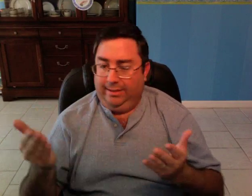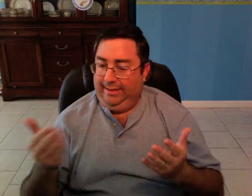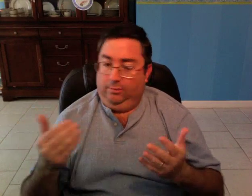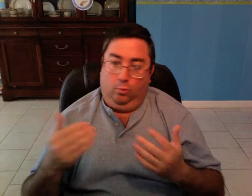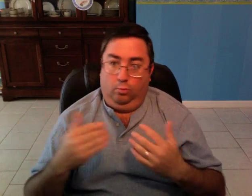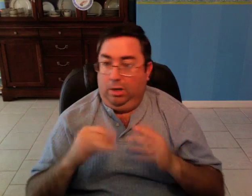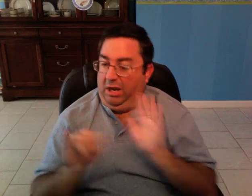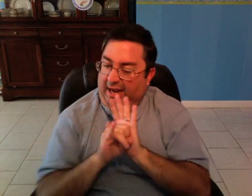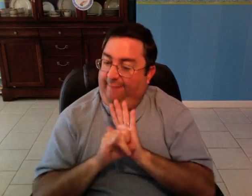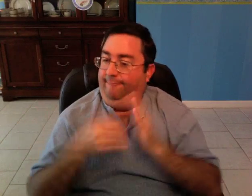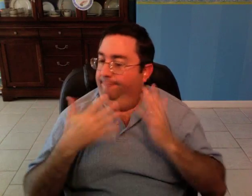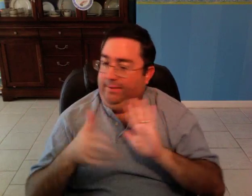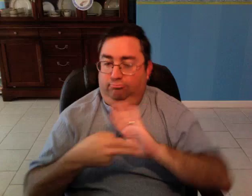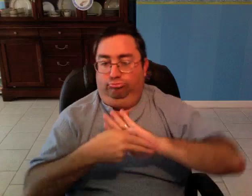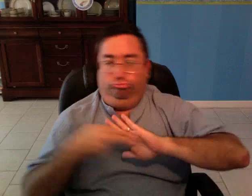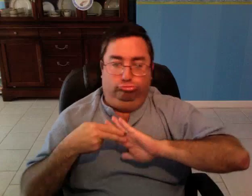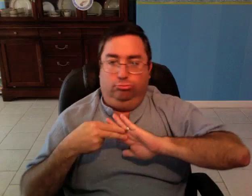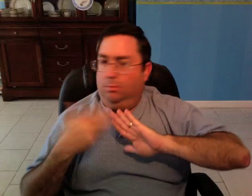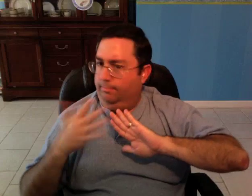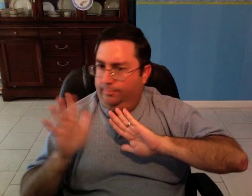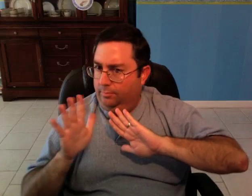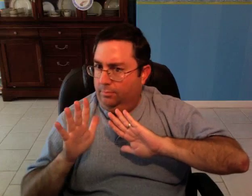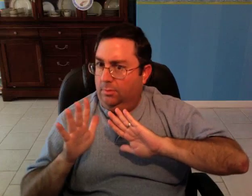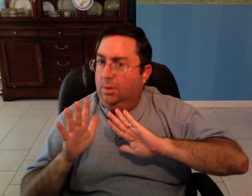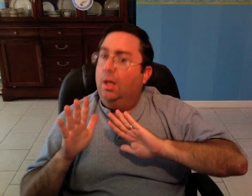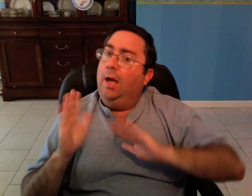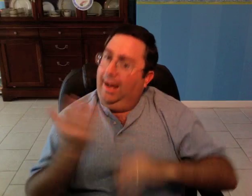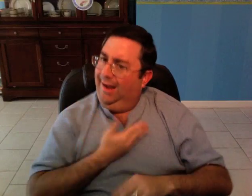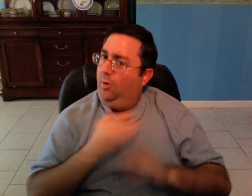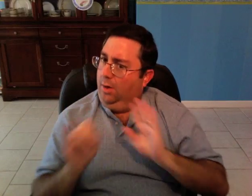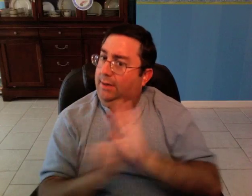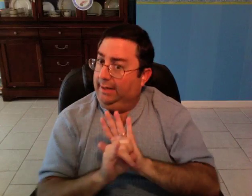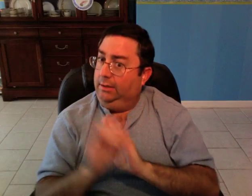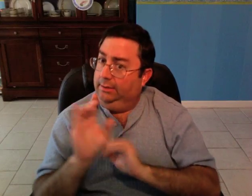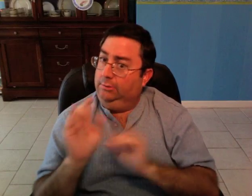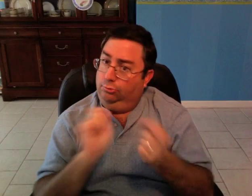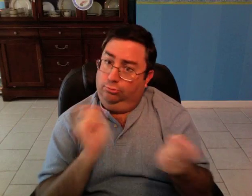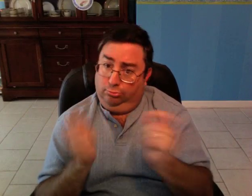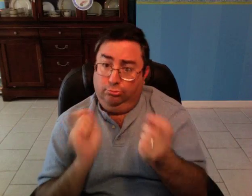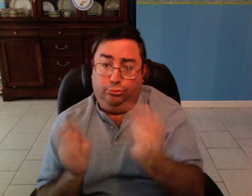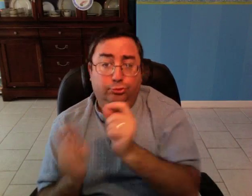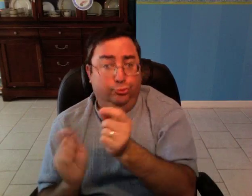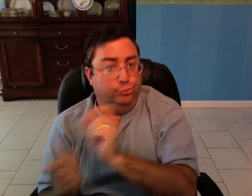It is not "fixed onto" the person once it's established. Our identities do change.